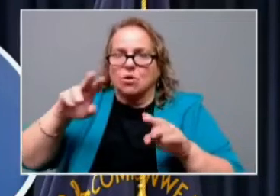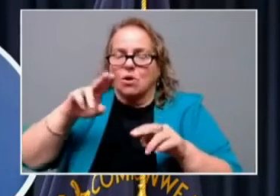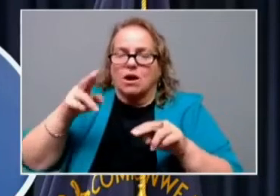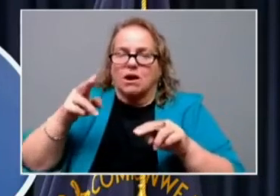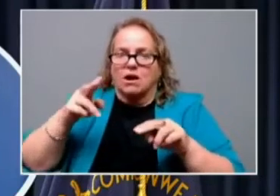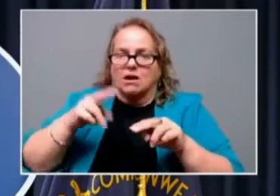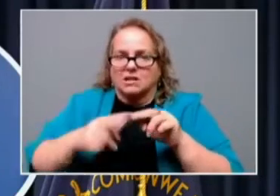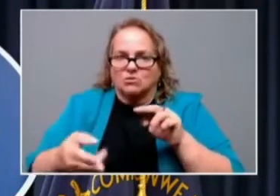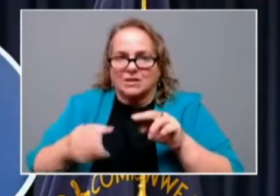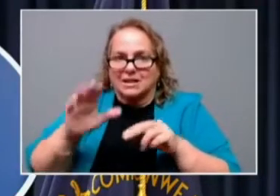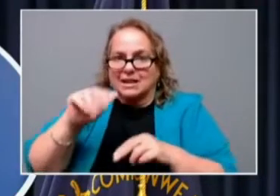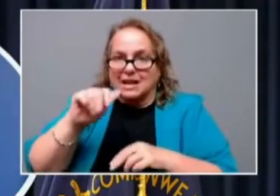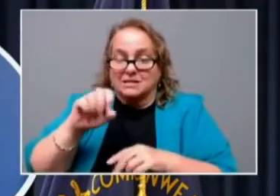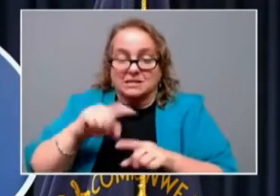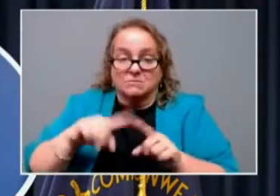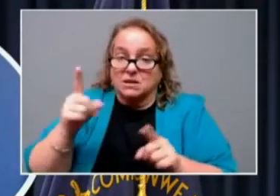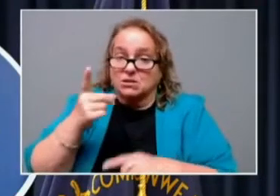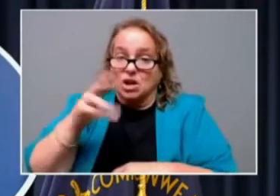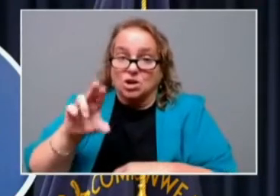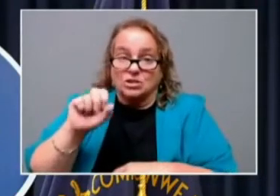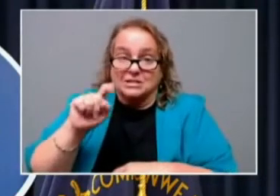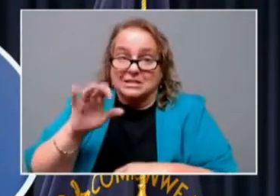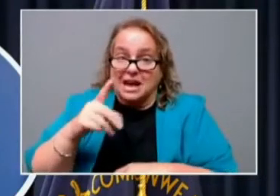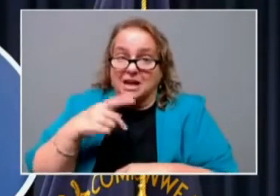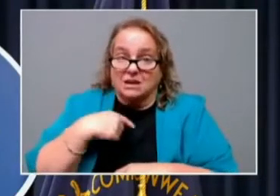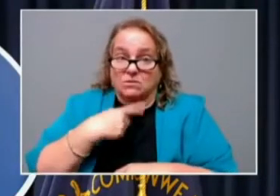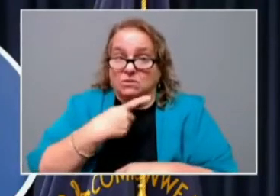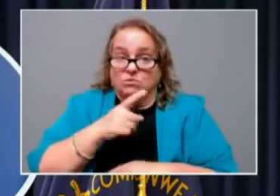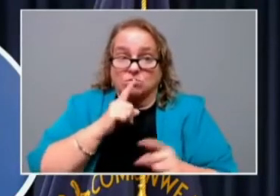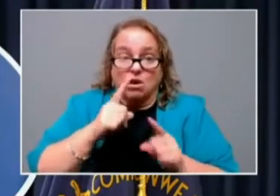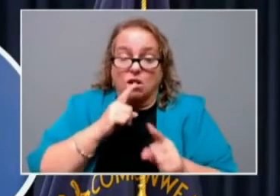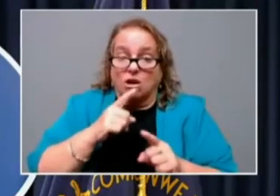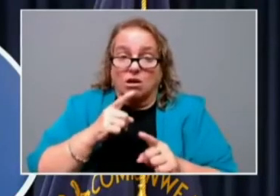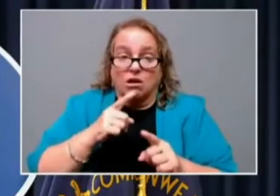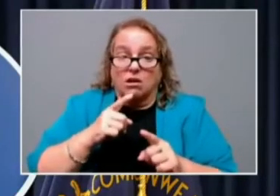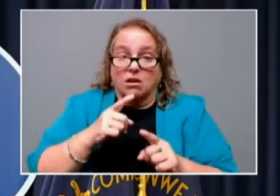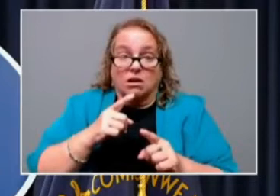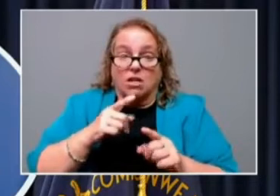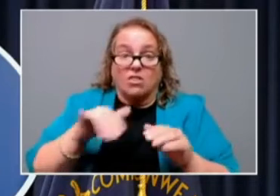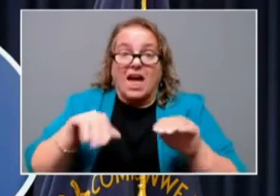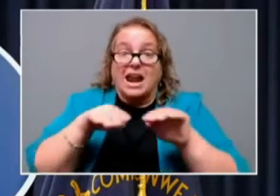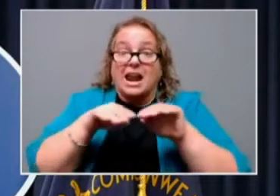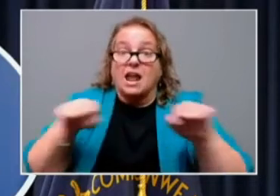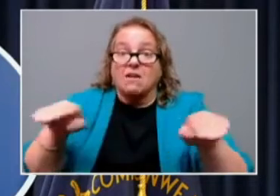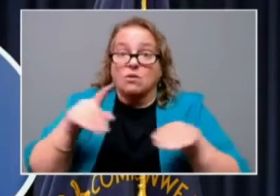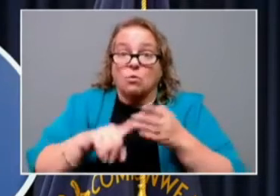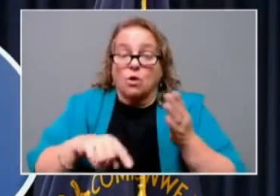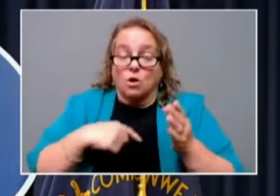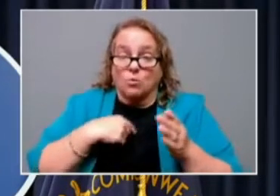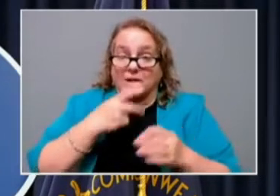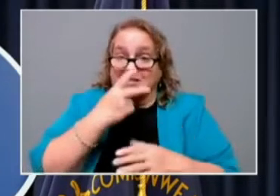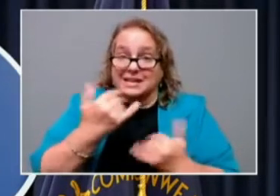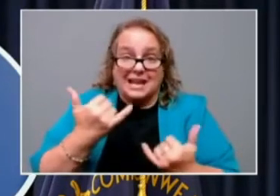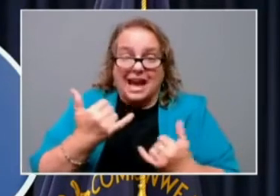and I were talking about at the levels were at right now, a plateau is no longer something we can live with. Remember when we had plateaus in the